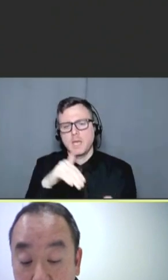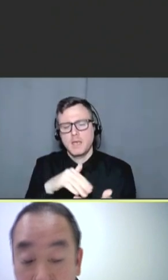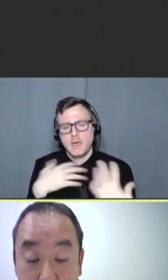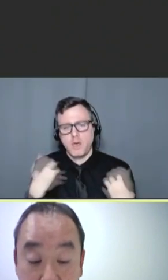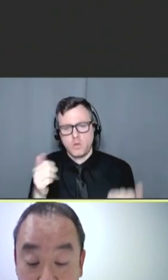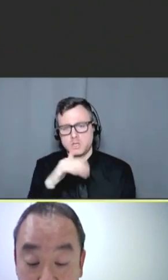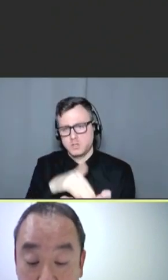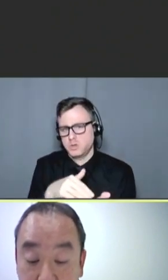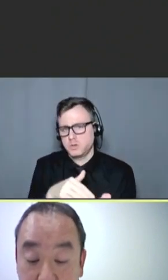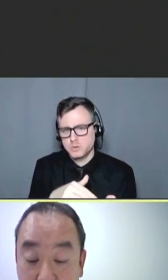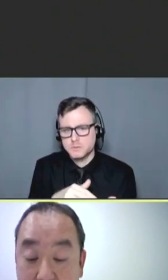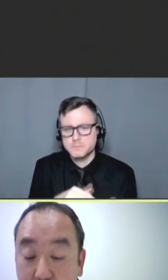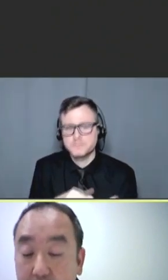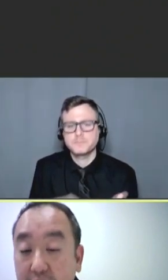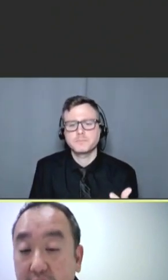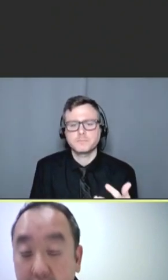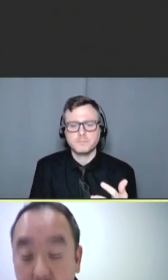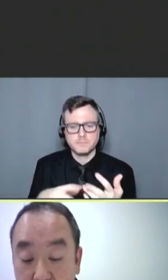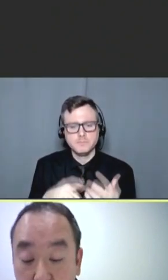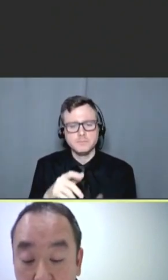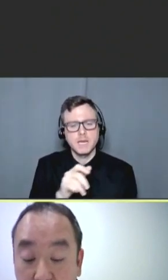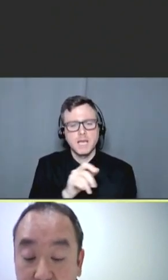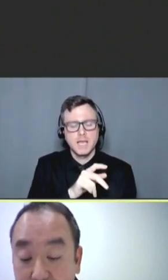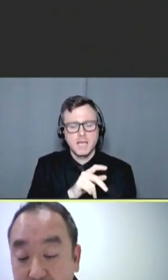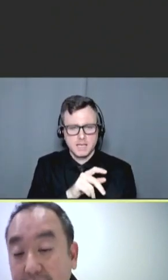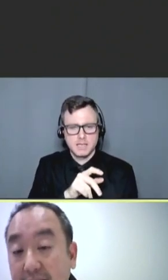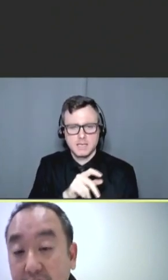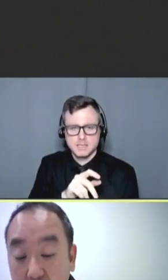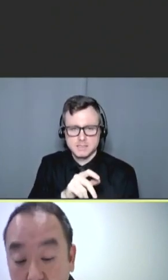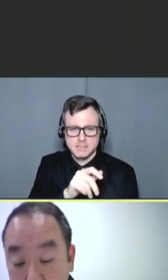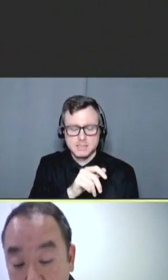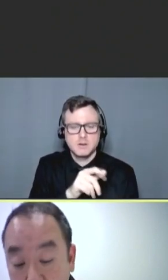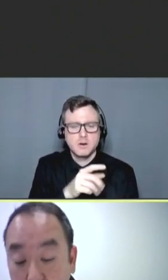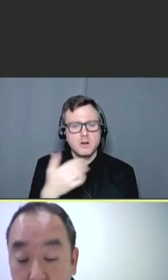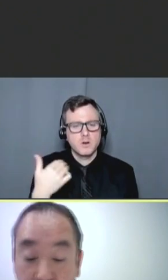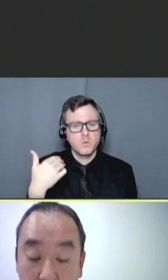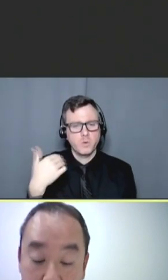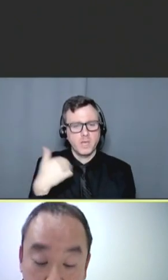and finally, we also have Akron Pride, which is one of your sibling cities in northeast Ohio.